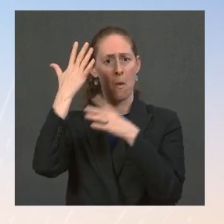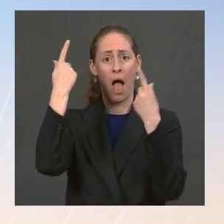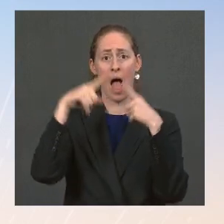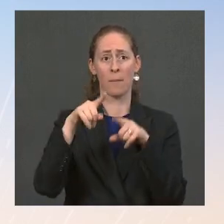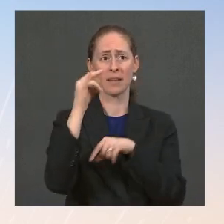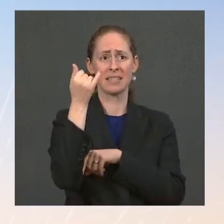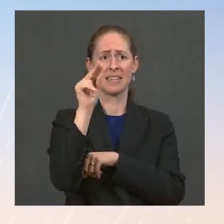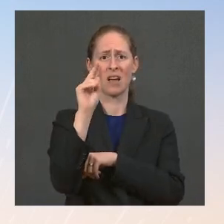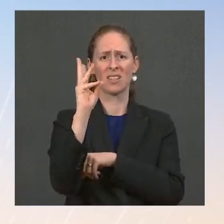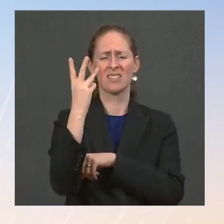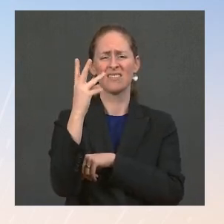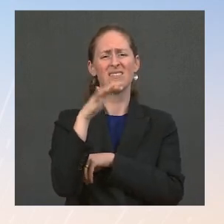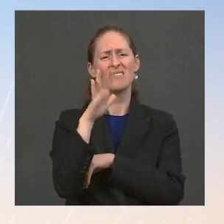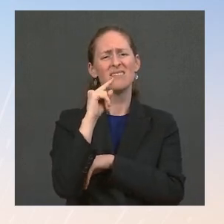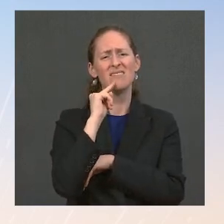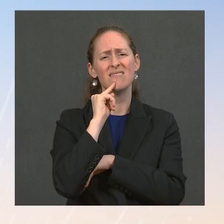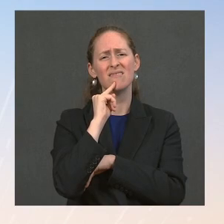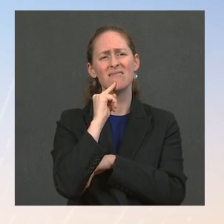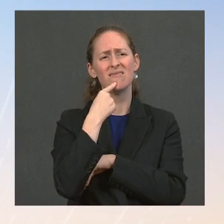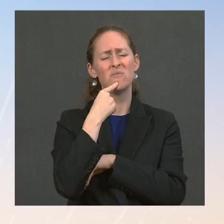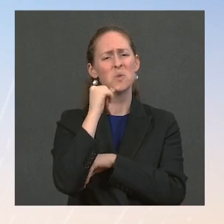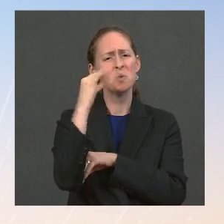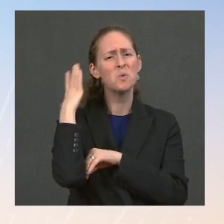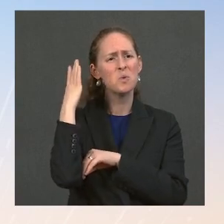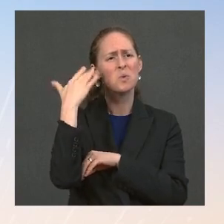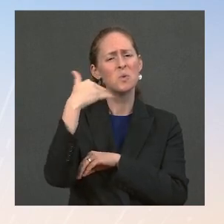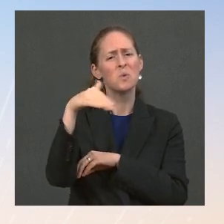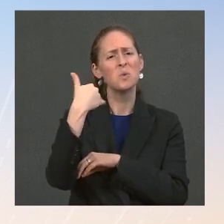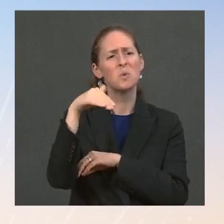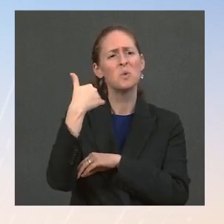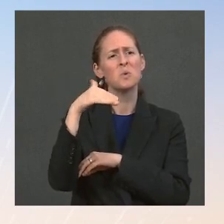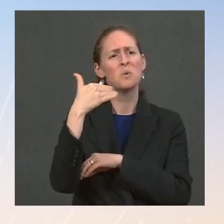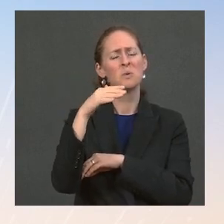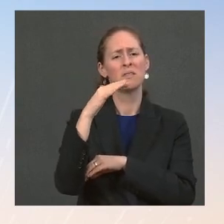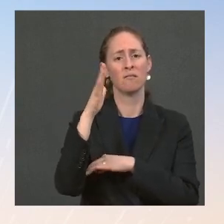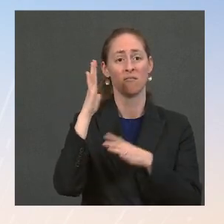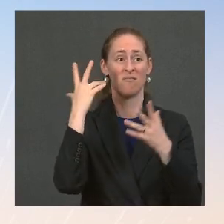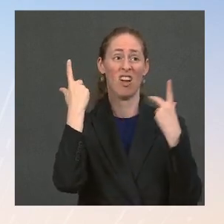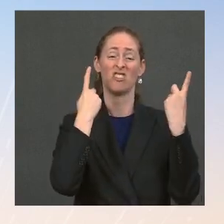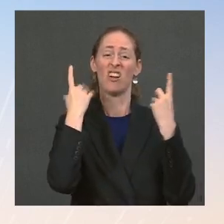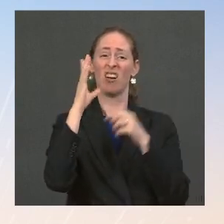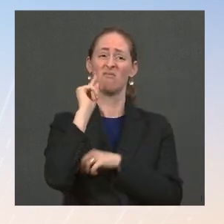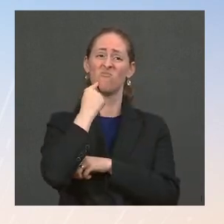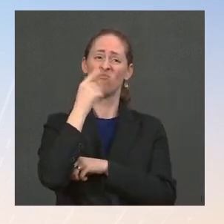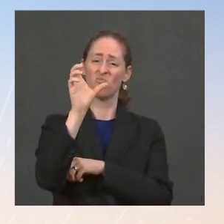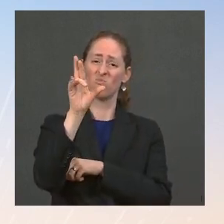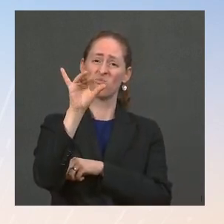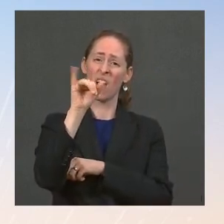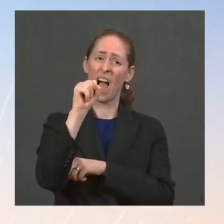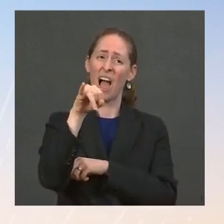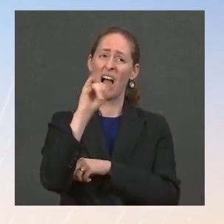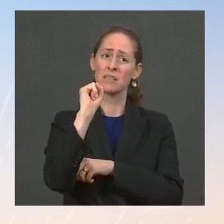That day posed an ext- -- existential crisis and a test of whether our democracy could survive. It was, in many respects, a unique attack